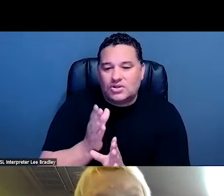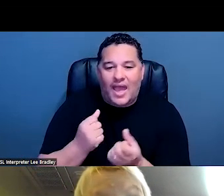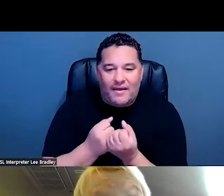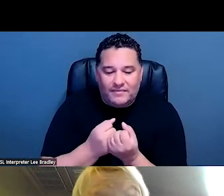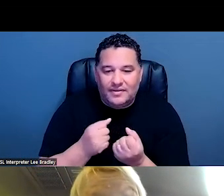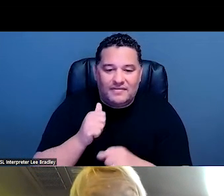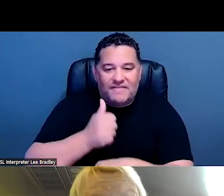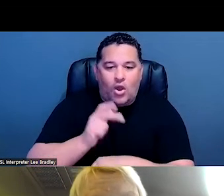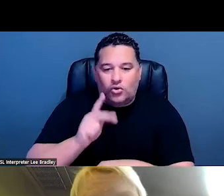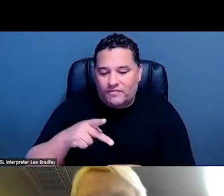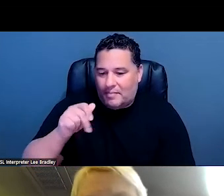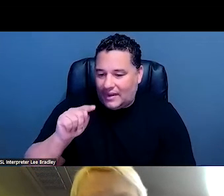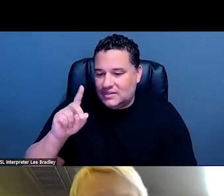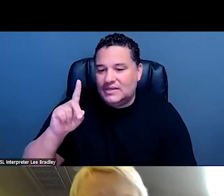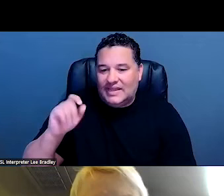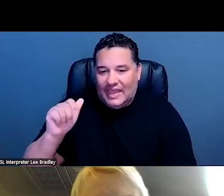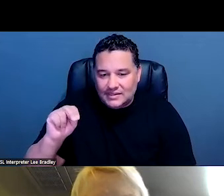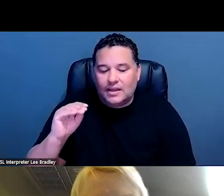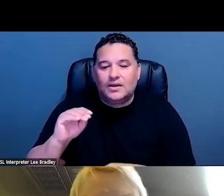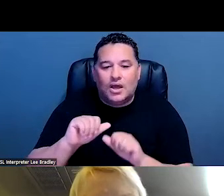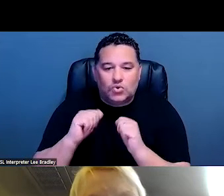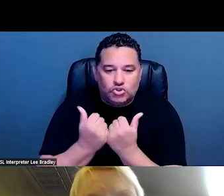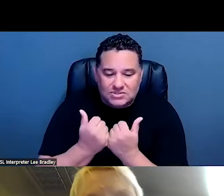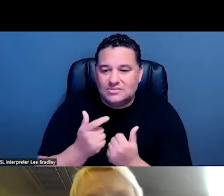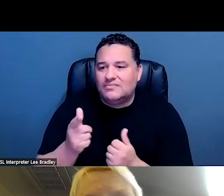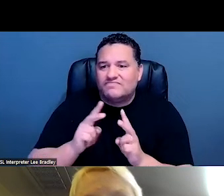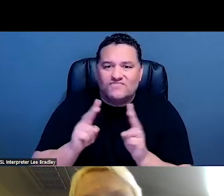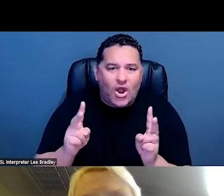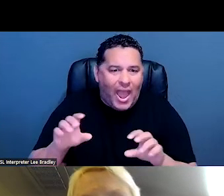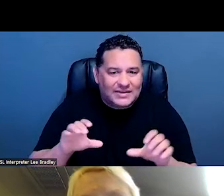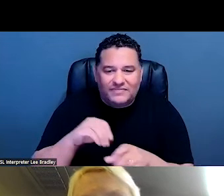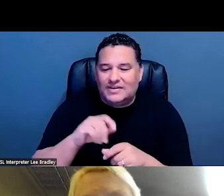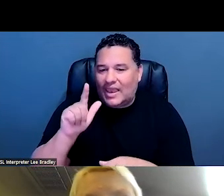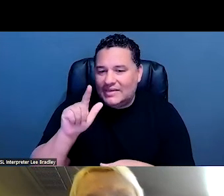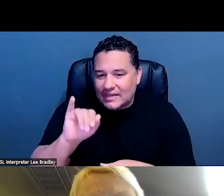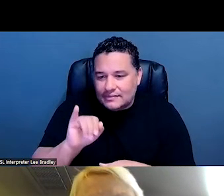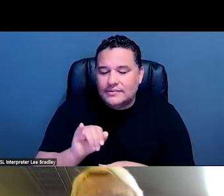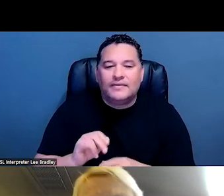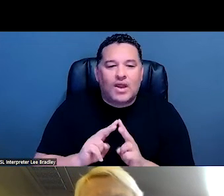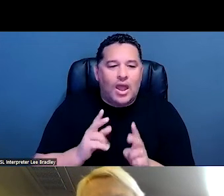, DR. DEEGAN OFF TO THE FRONT. PSYCHOLOGIST , ADVOCATE, FOUNDER OF PAT DEEGAN